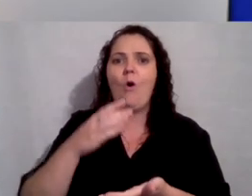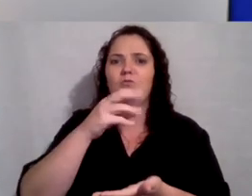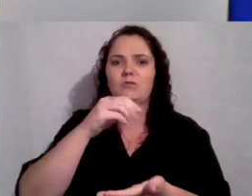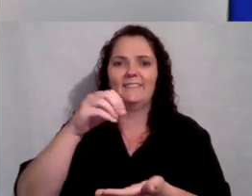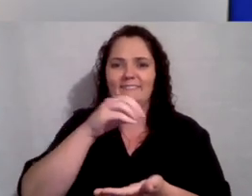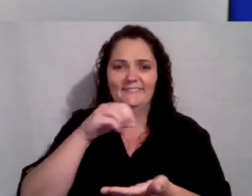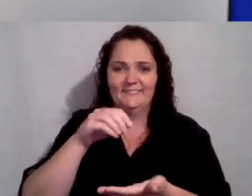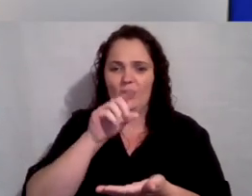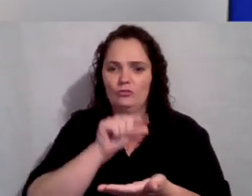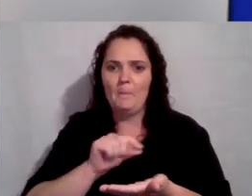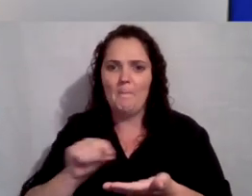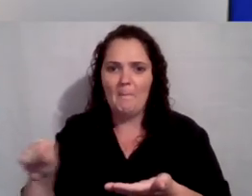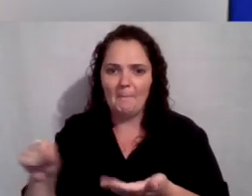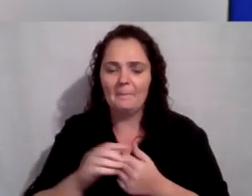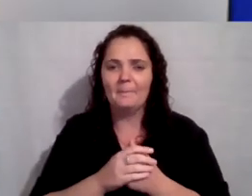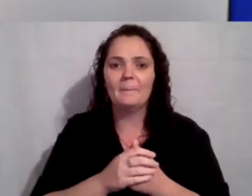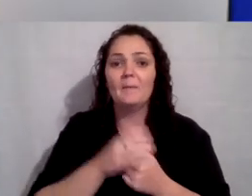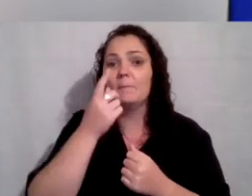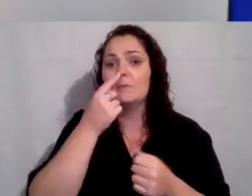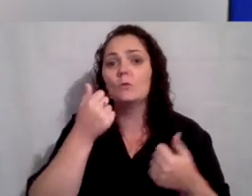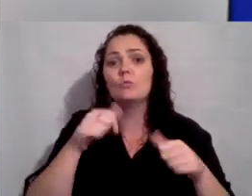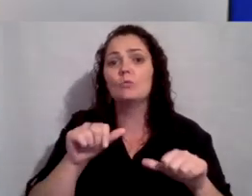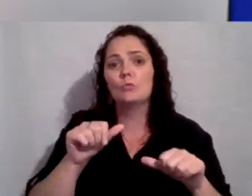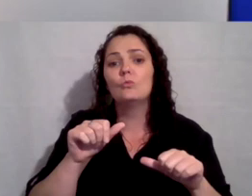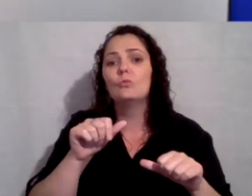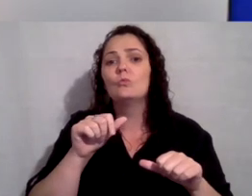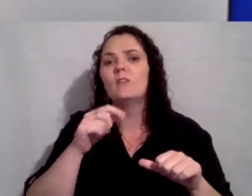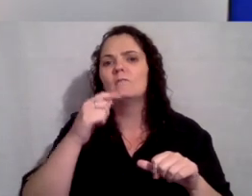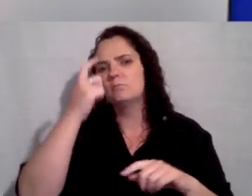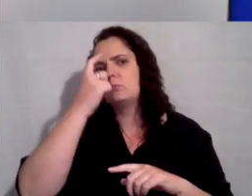A lot of people who work in pencil portraits will use these to keep the surface very